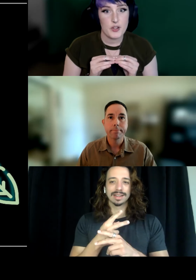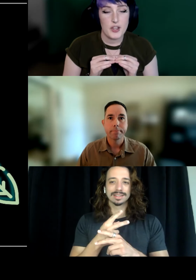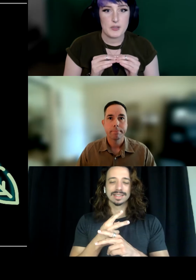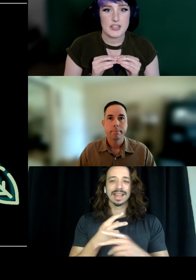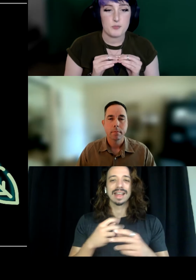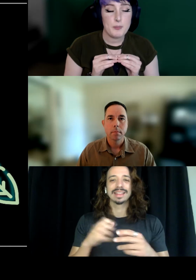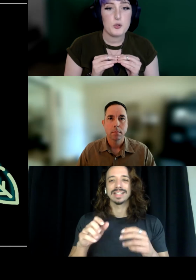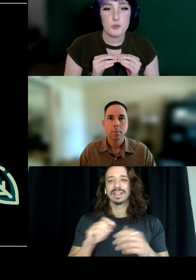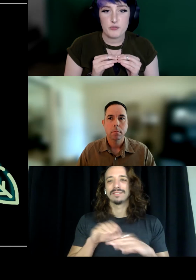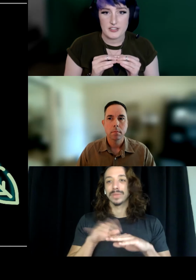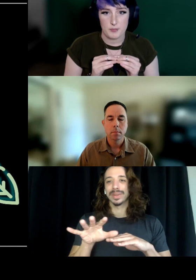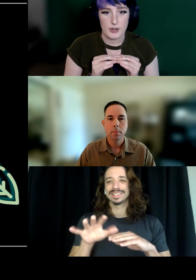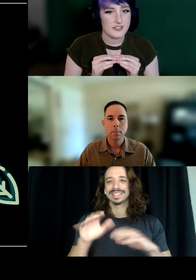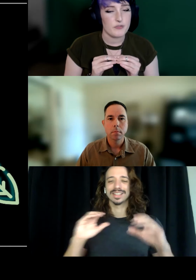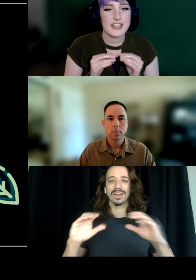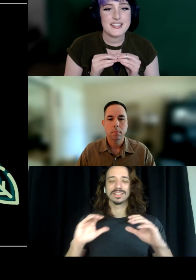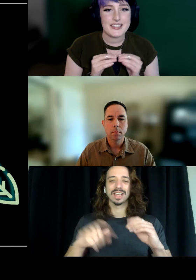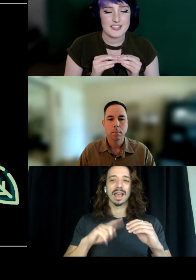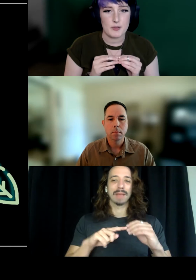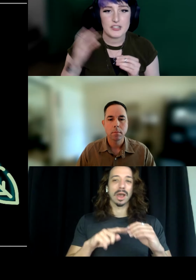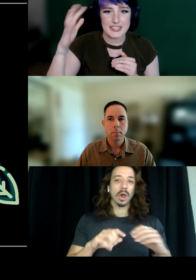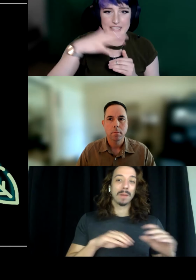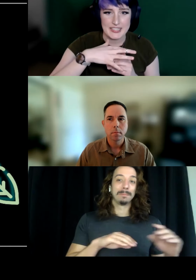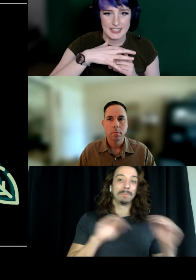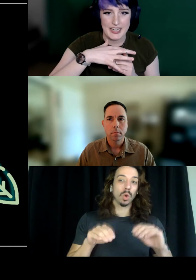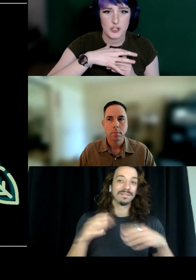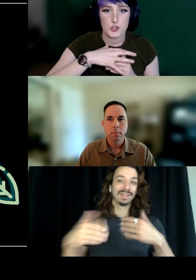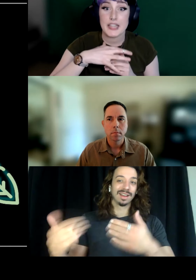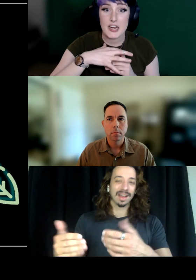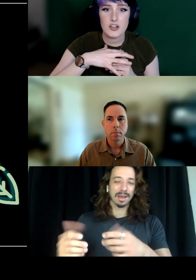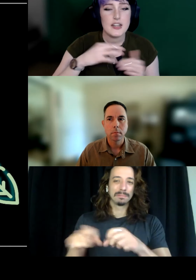Because people who move fast and break stuff, they see accessibility as like an extra layer